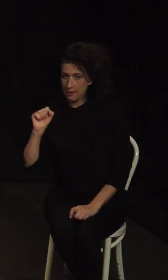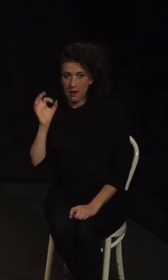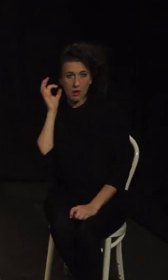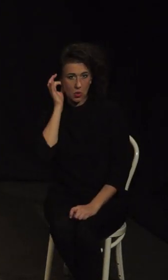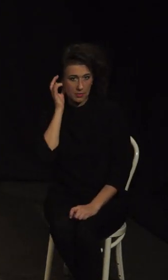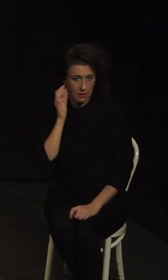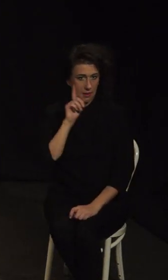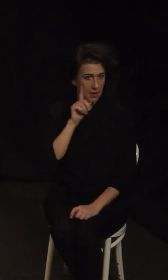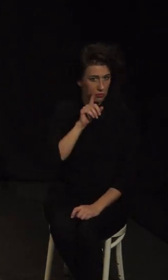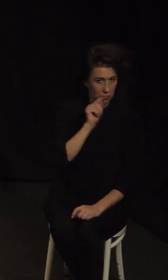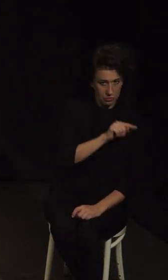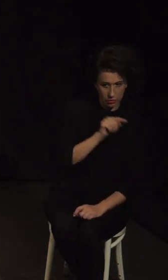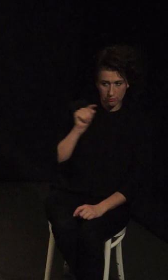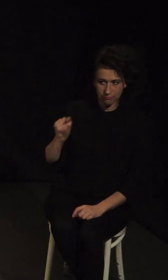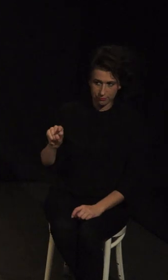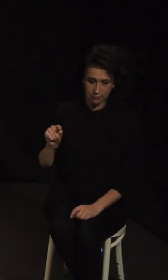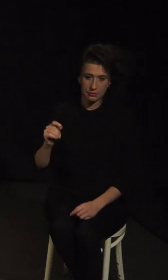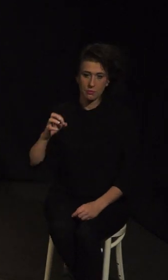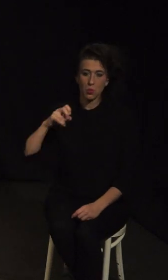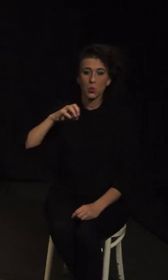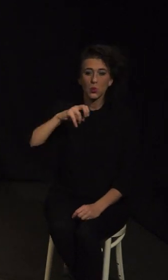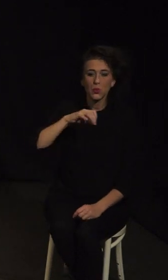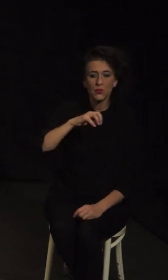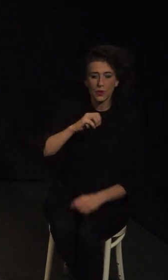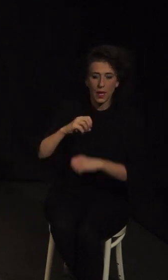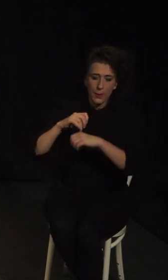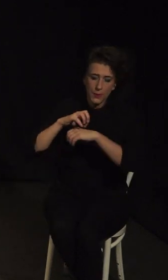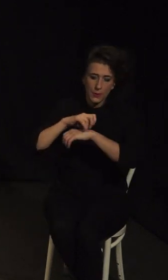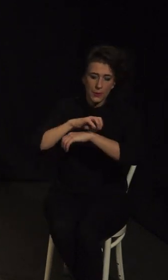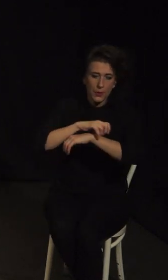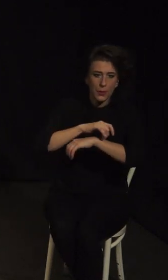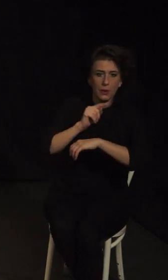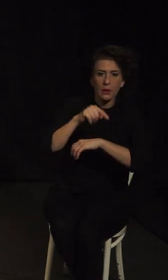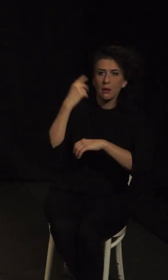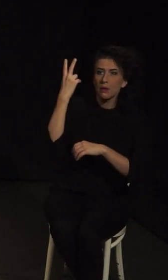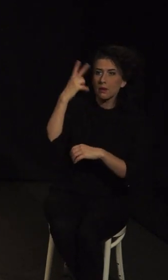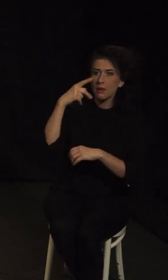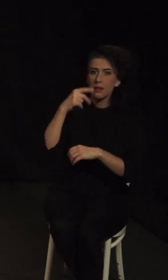"The ants, drawn by her stockings' gleaming white..."